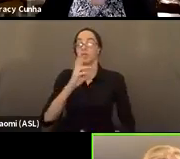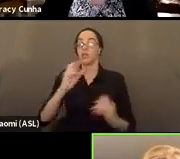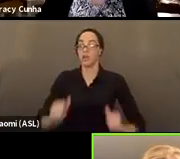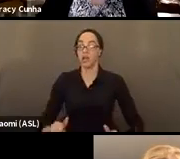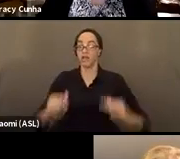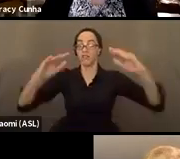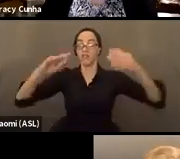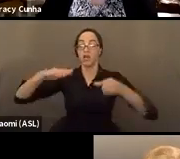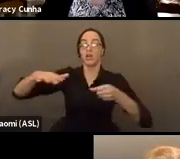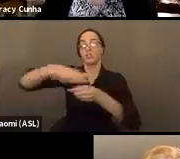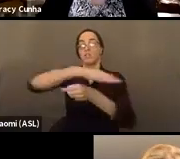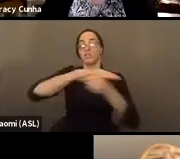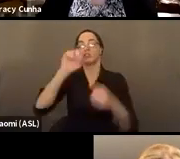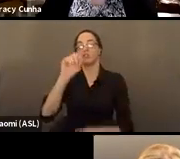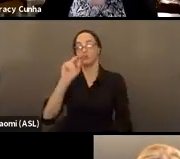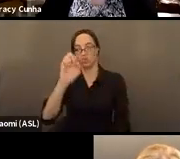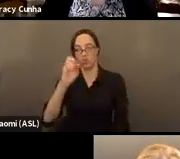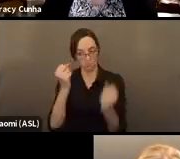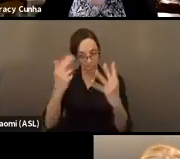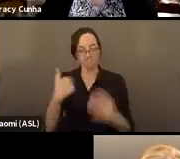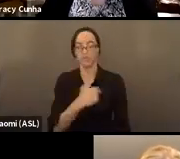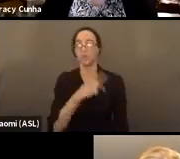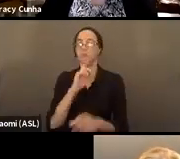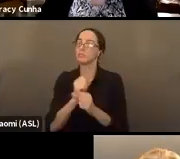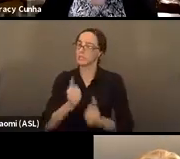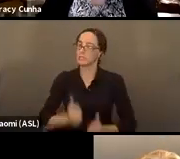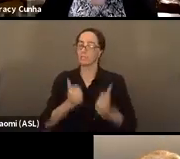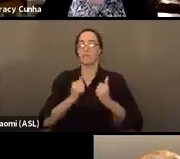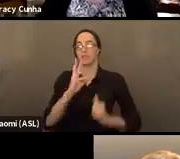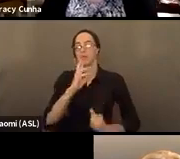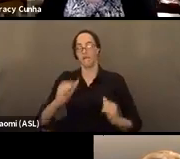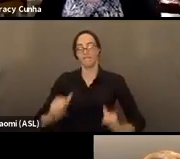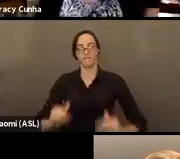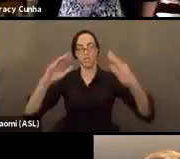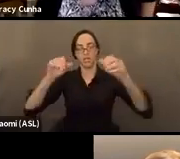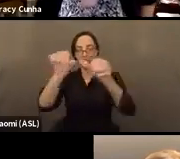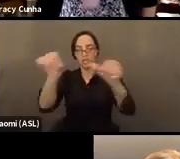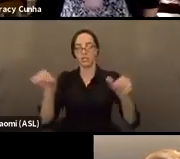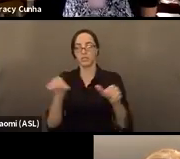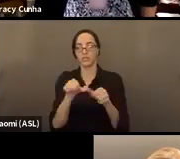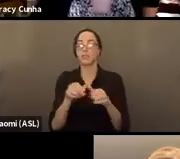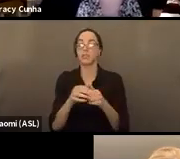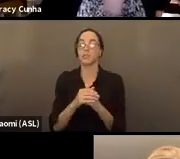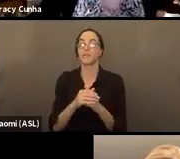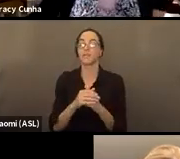and thank you for bringing that up um supervisor zane your all your pets should have a plan as